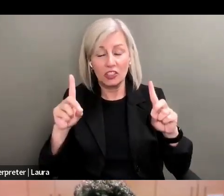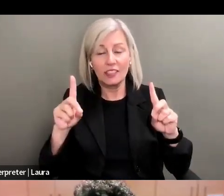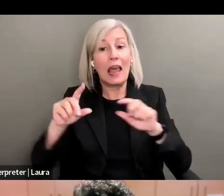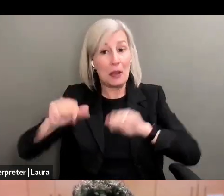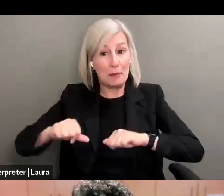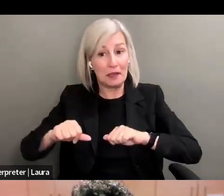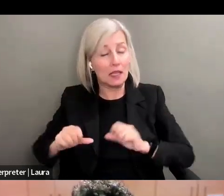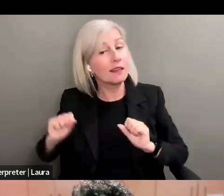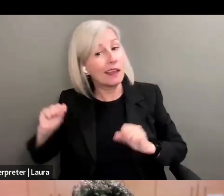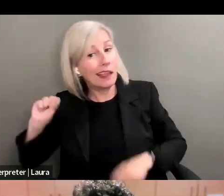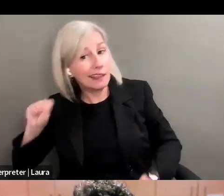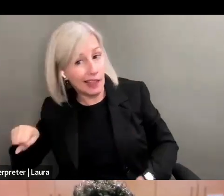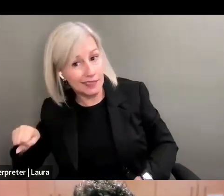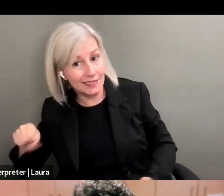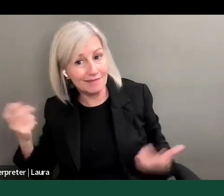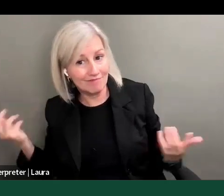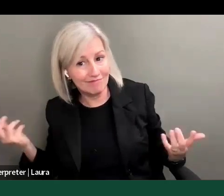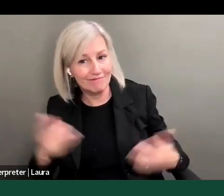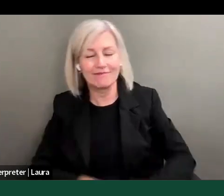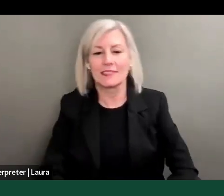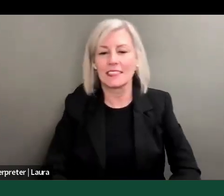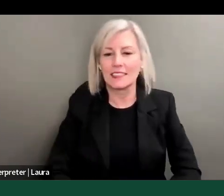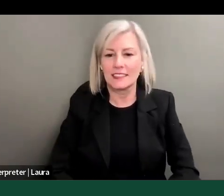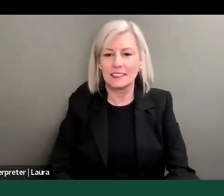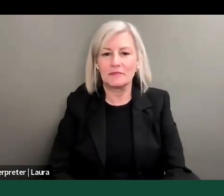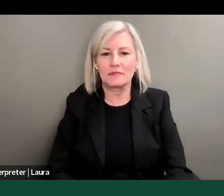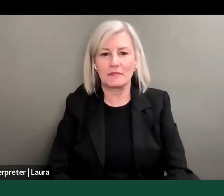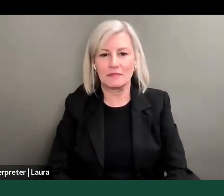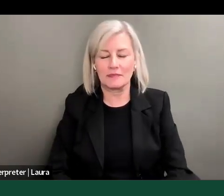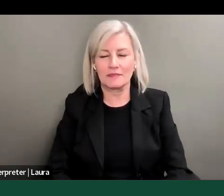We did talk about that when the rule was